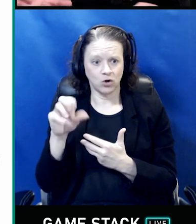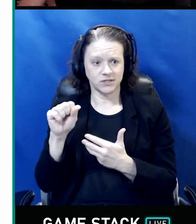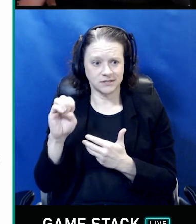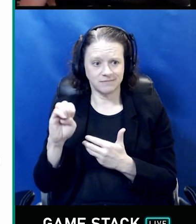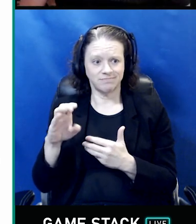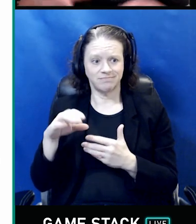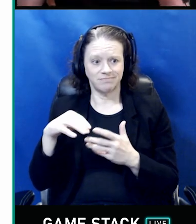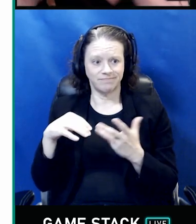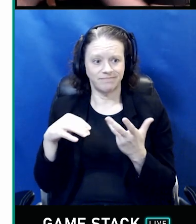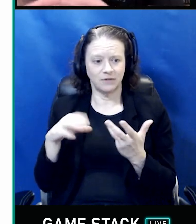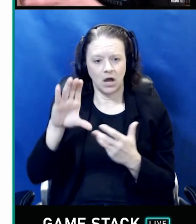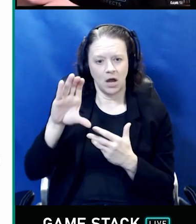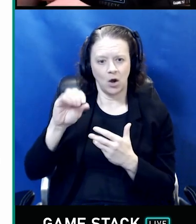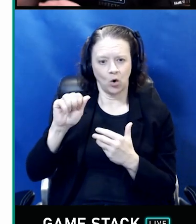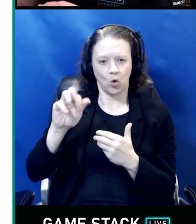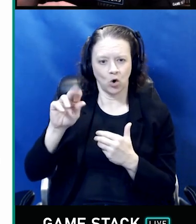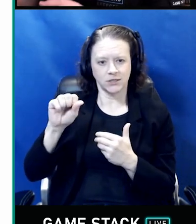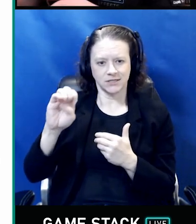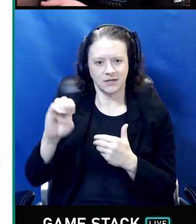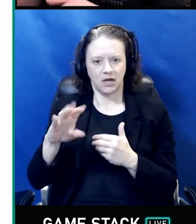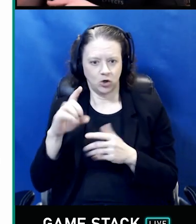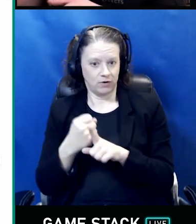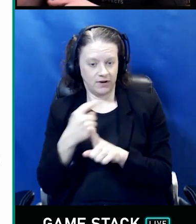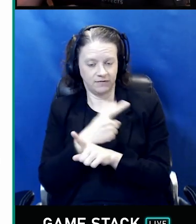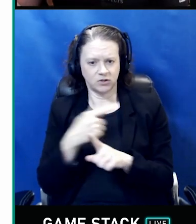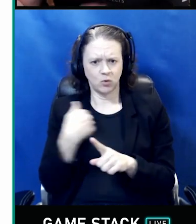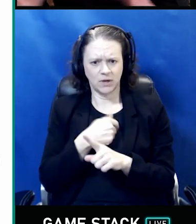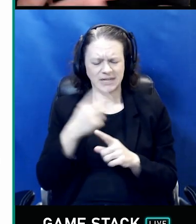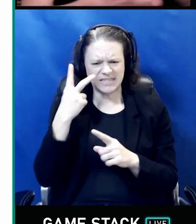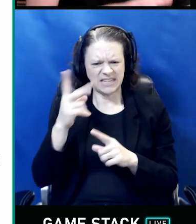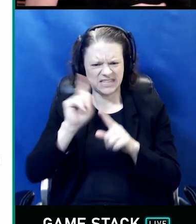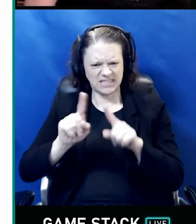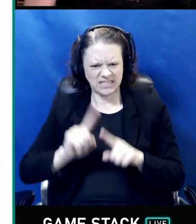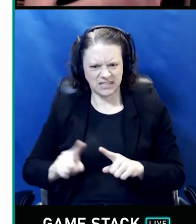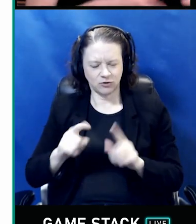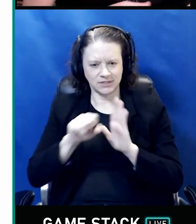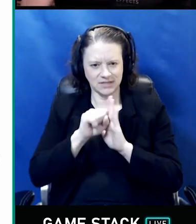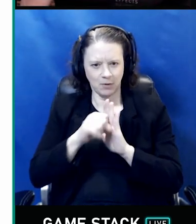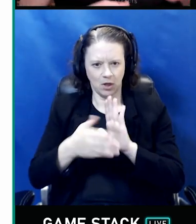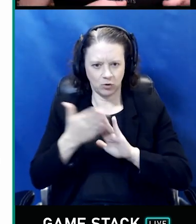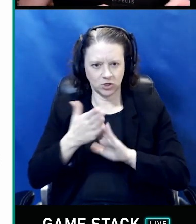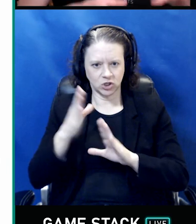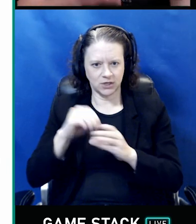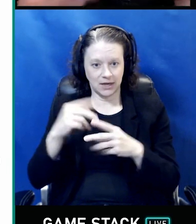So there were some sample operations available in compute. But all of them required you to specify the gradient